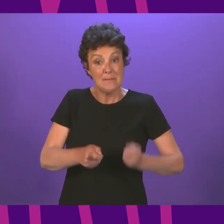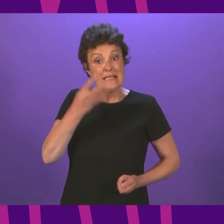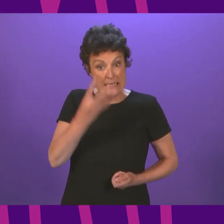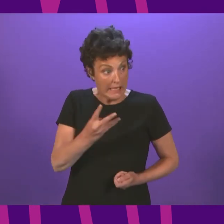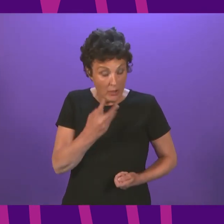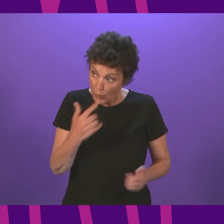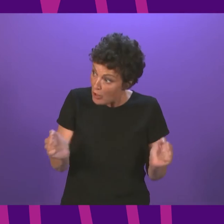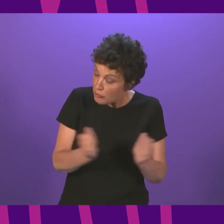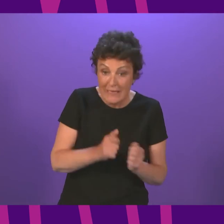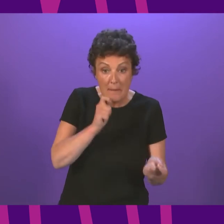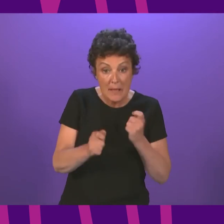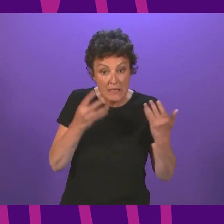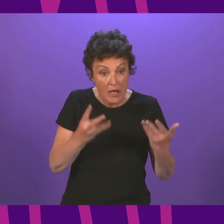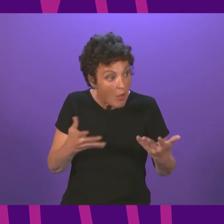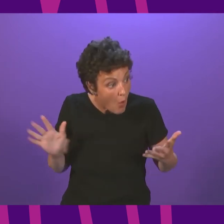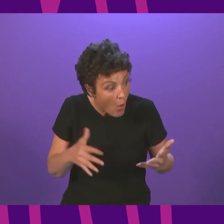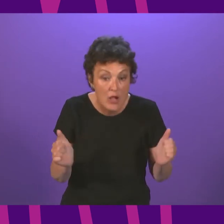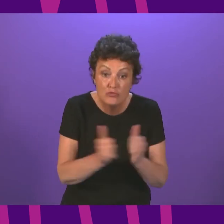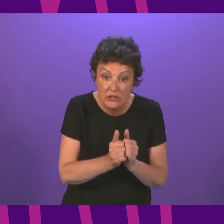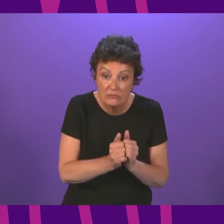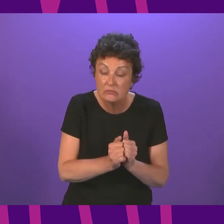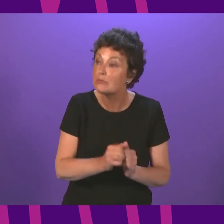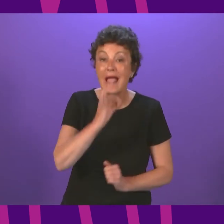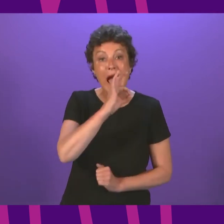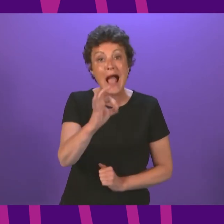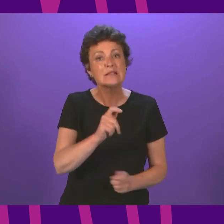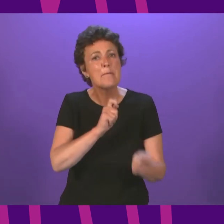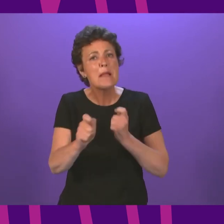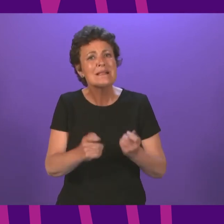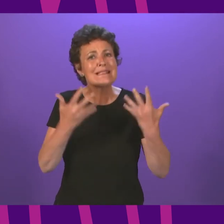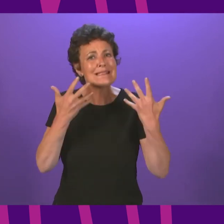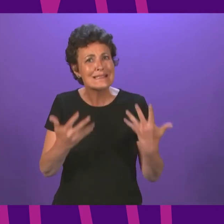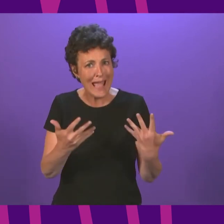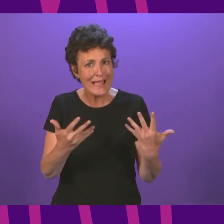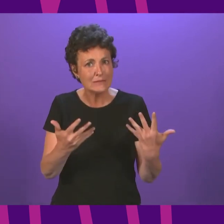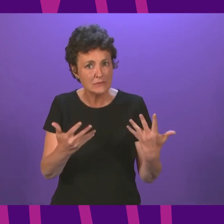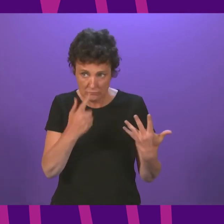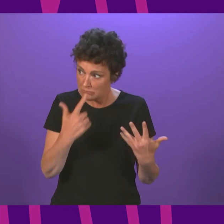The question is, that amendment 12 be agreed to. Are we agreed? There will be a division.